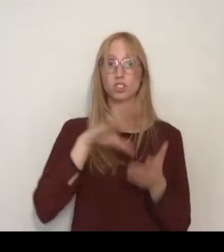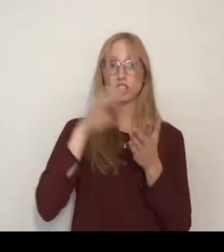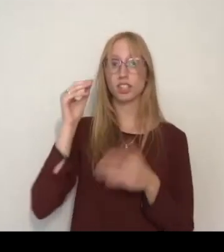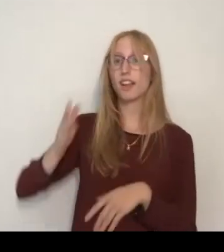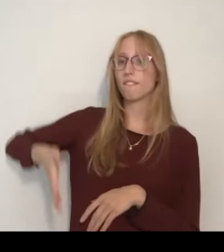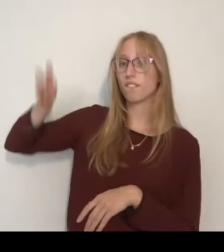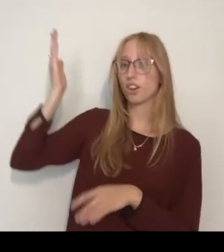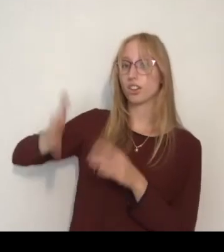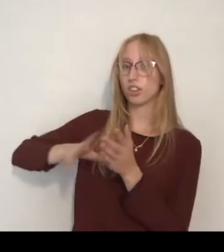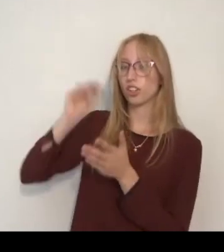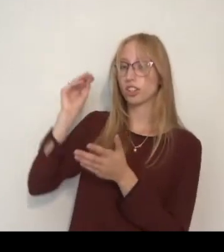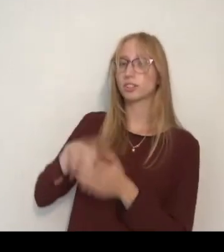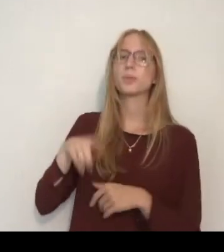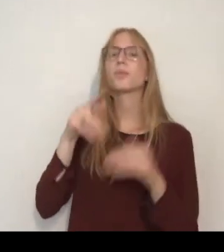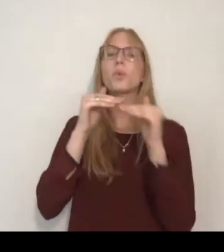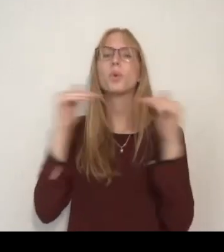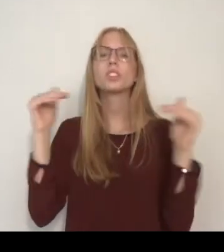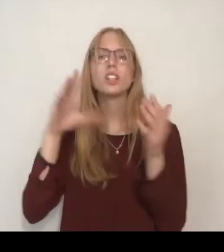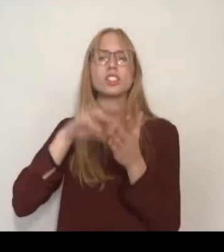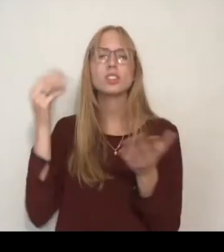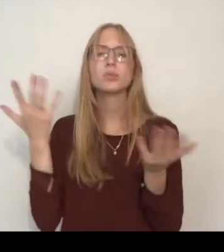two of which being horizontal learning and vertical learning.